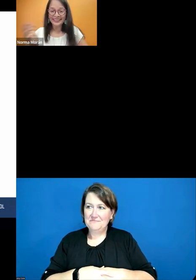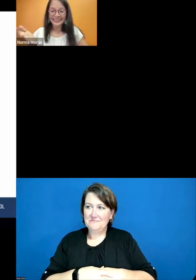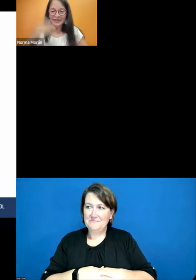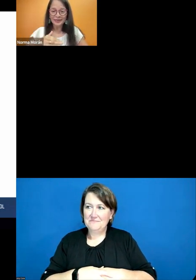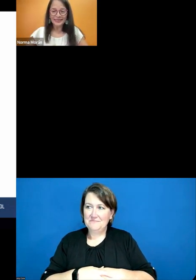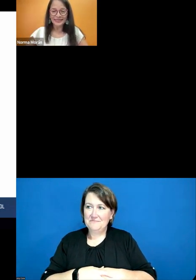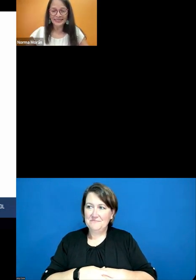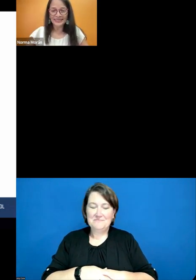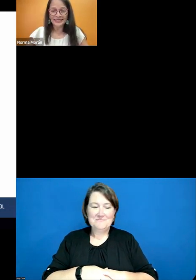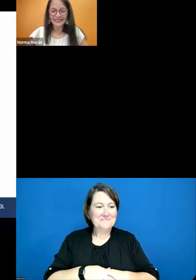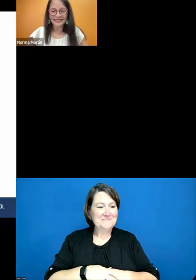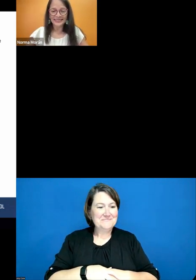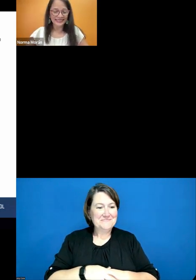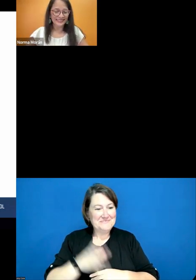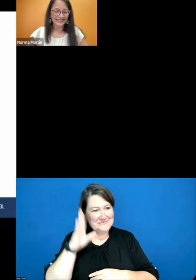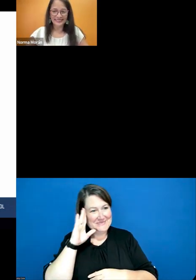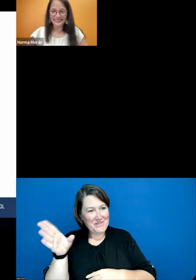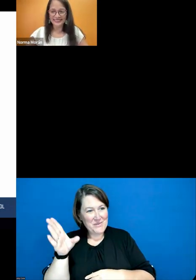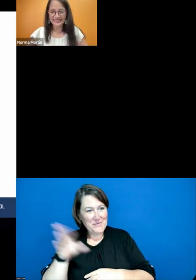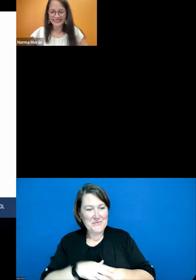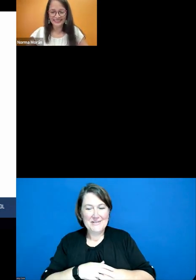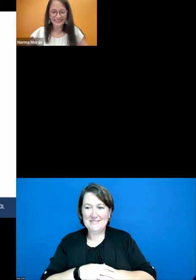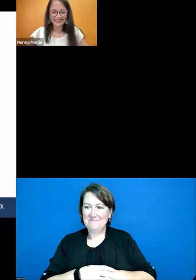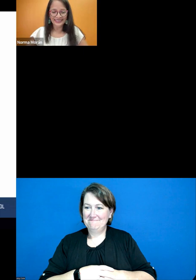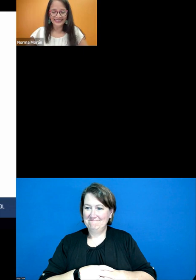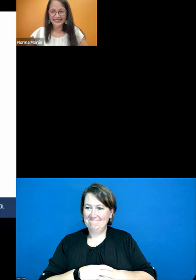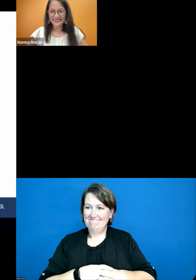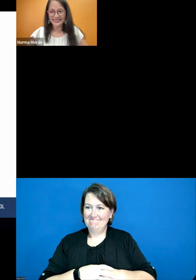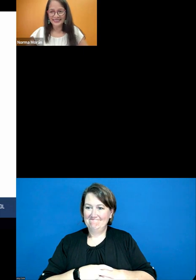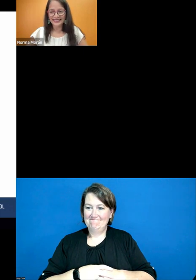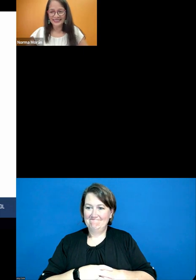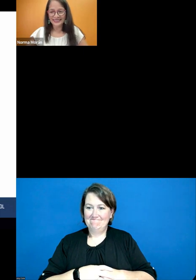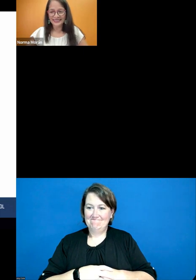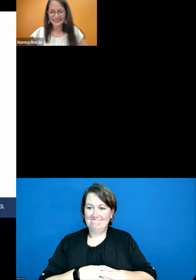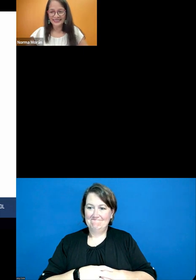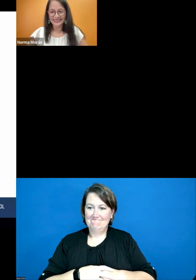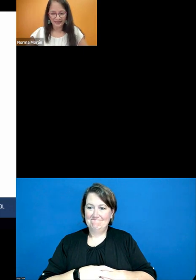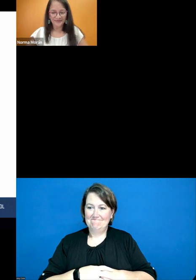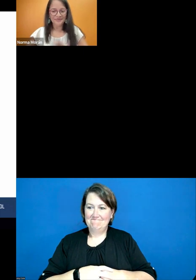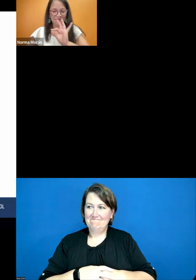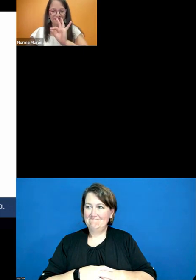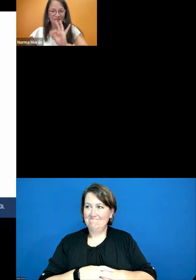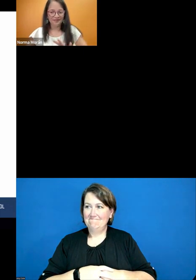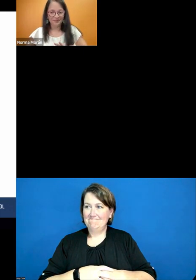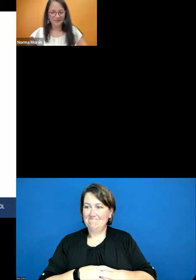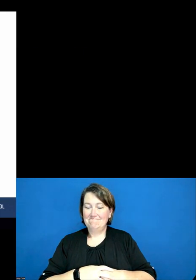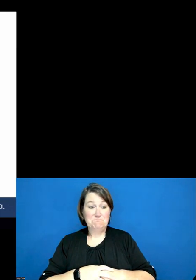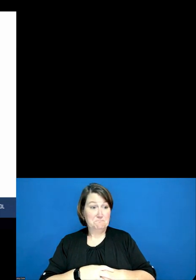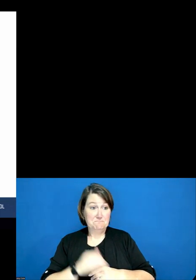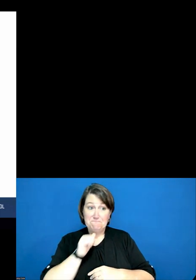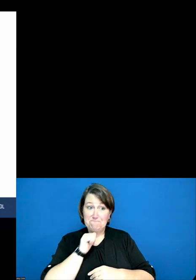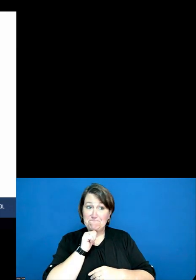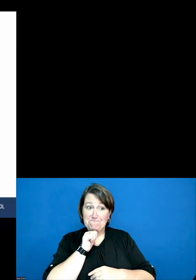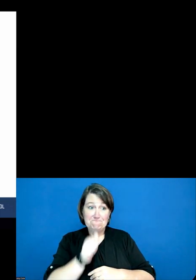Hello. Okay. I'm not able to turn my video on.